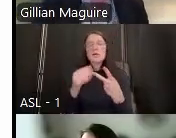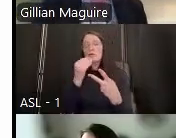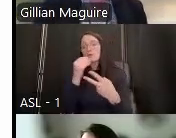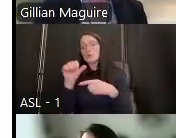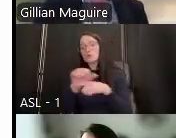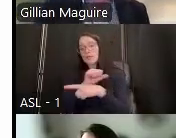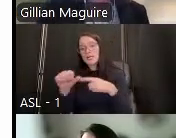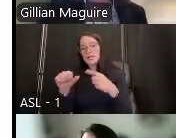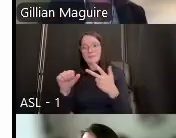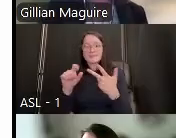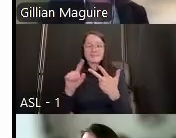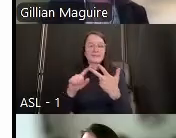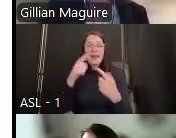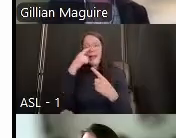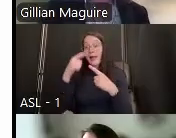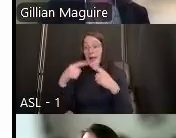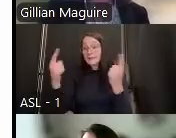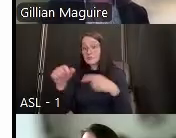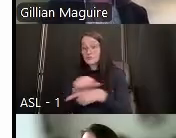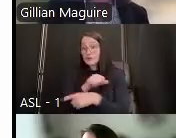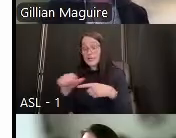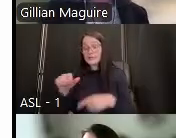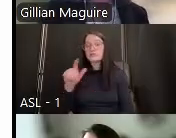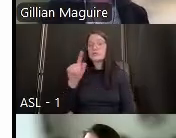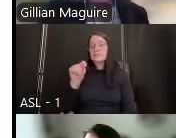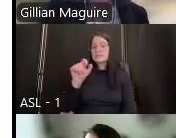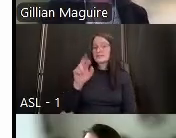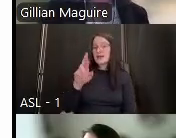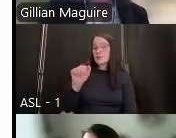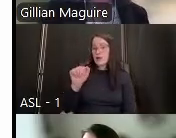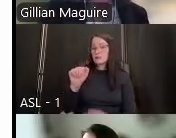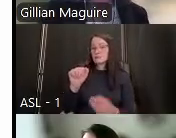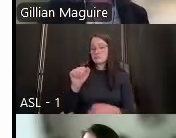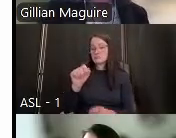um Tara um along with her job coach um will kind of help make sure she gets all those